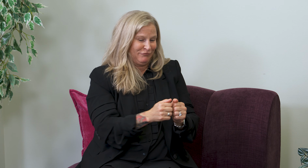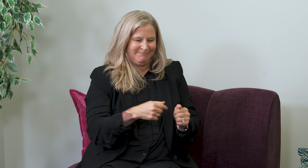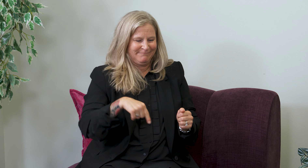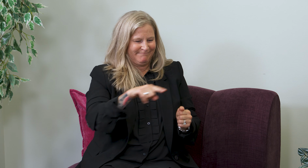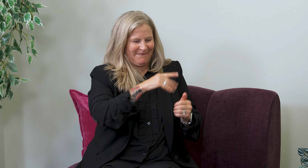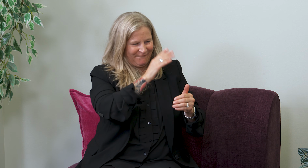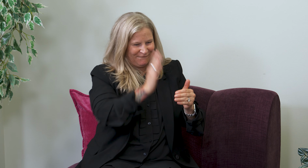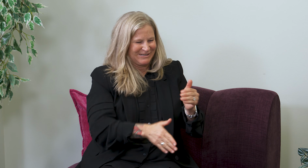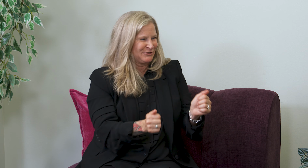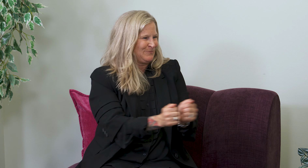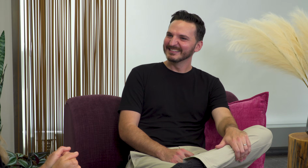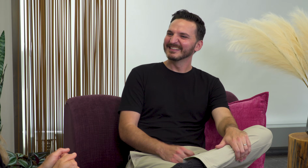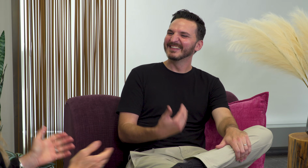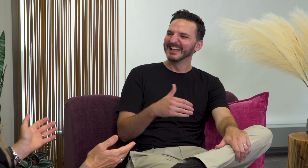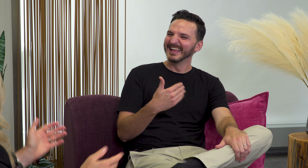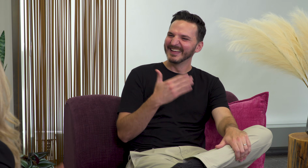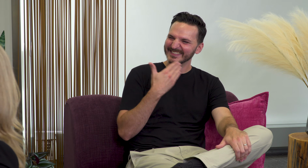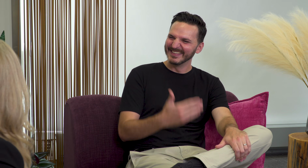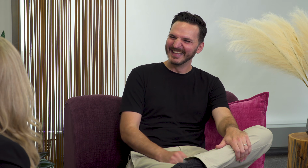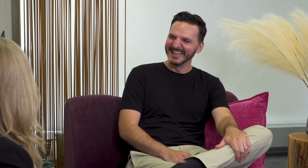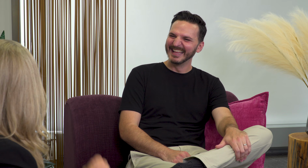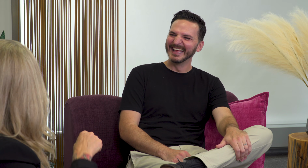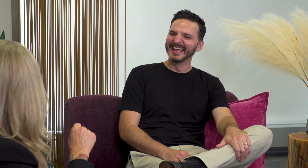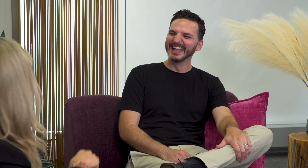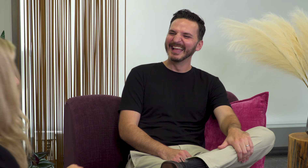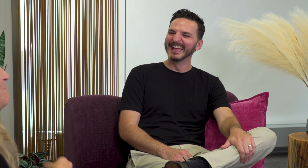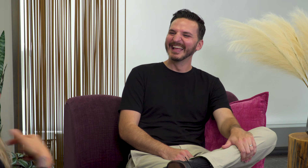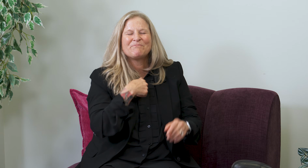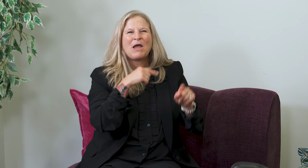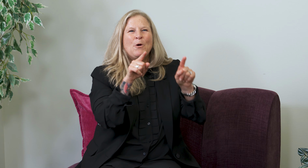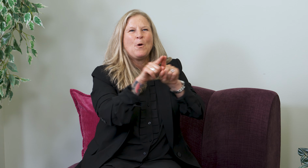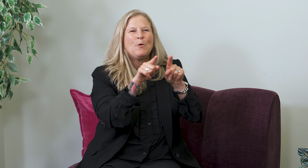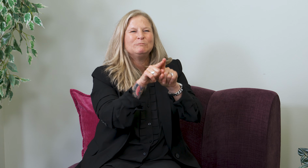the three of us would hike together, and we finished the peaks together.